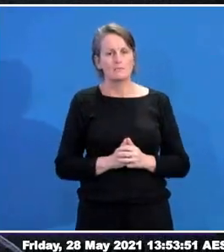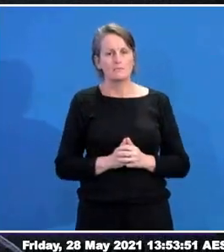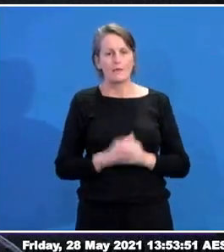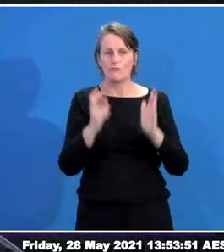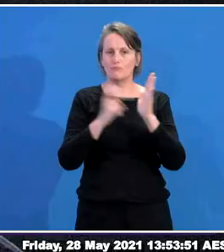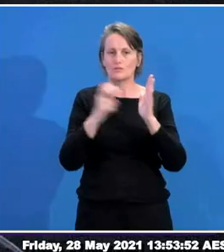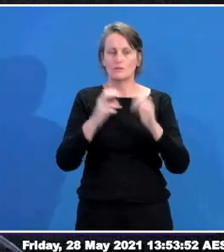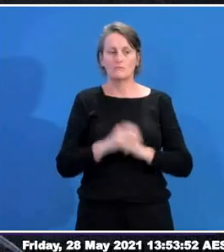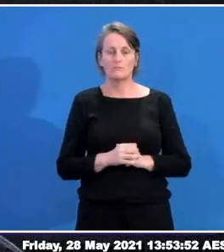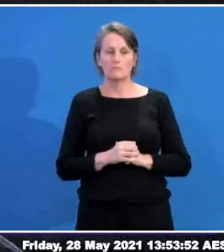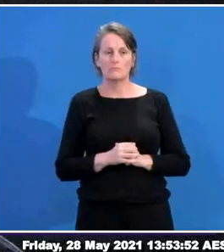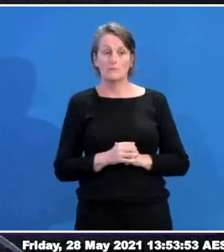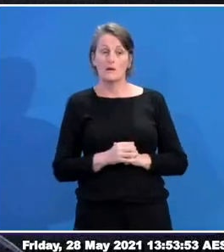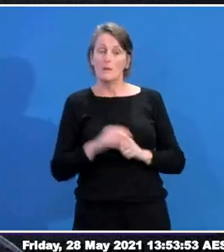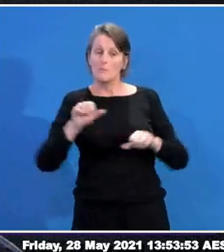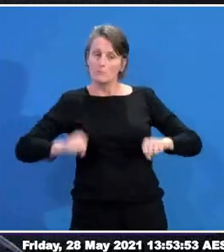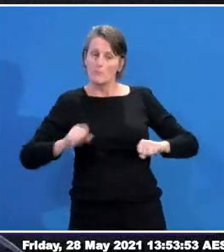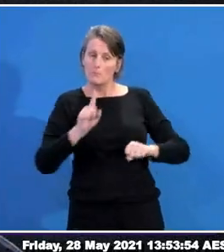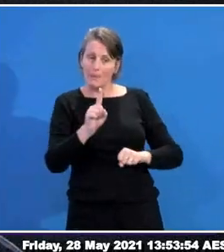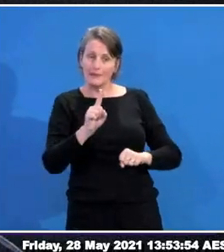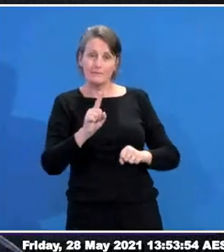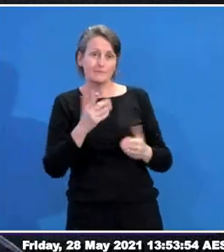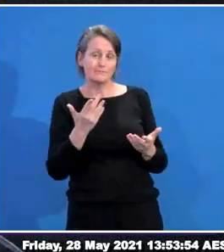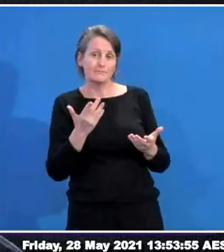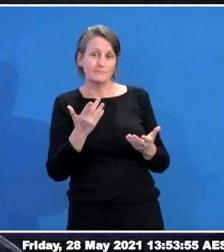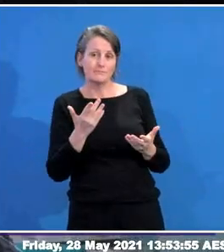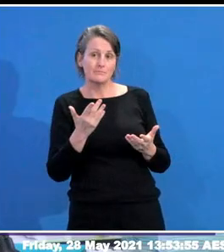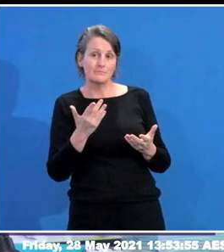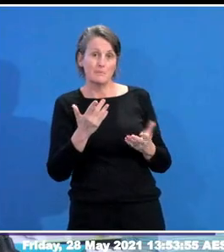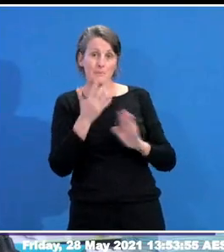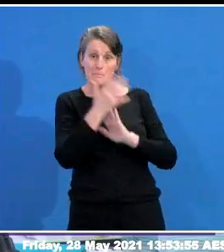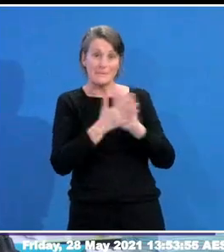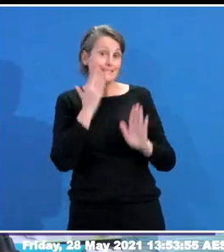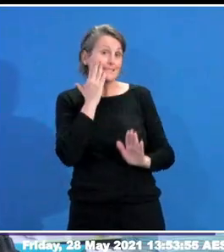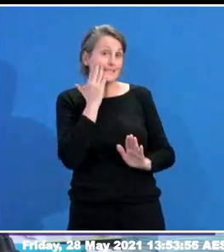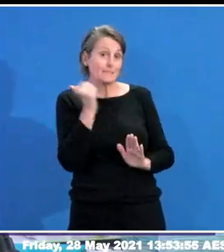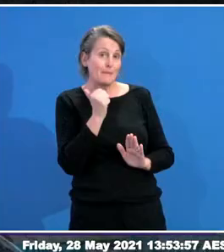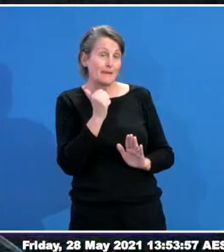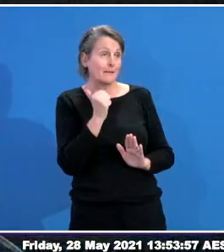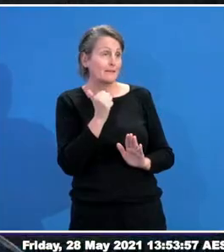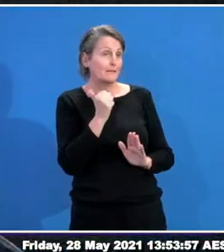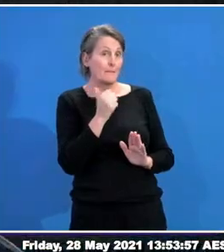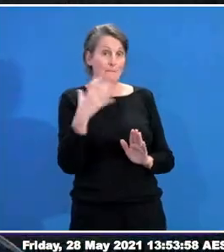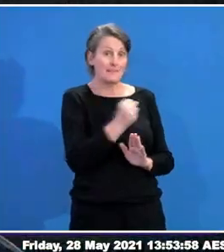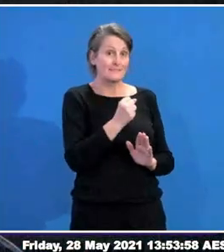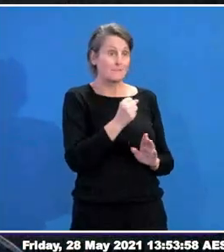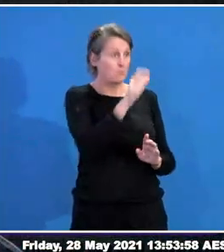Is that independent of any particular participant being attached to the property? MR McNAUGHTON: Yes, Chair.